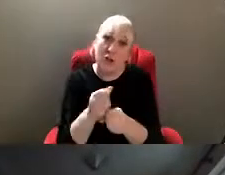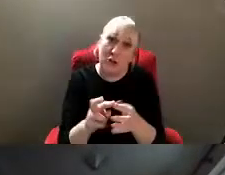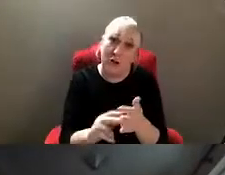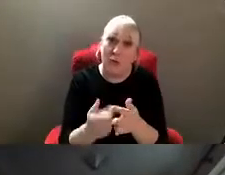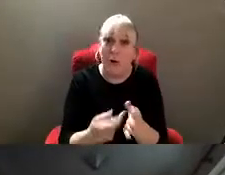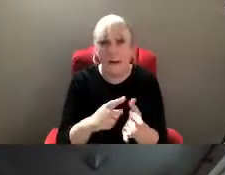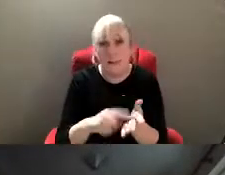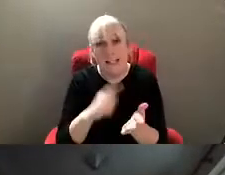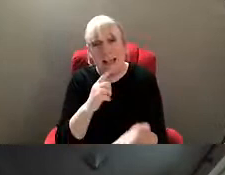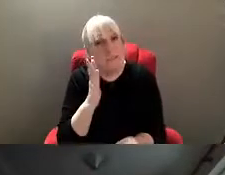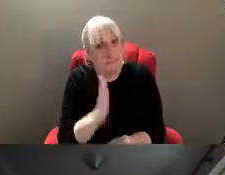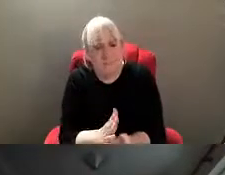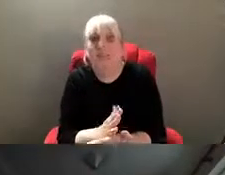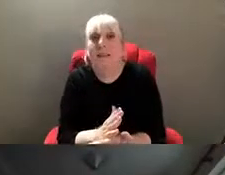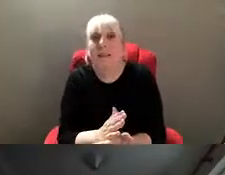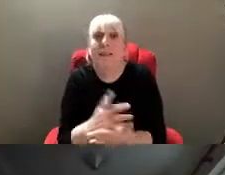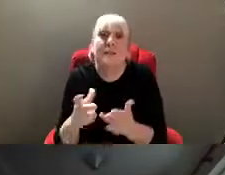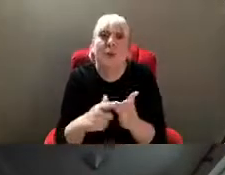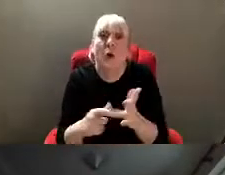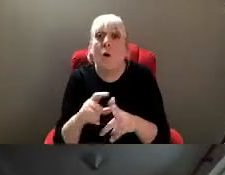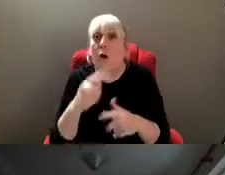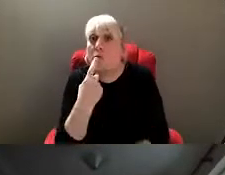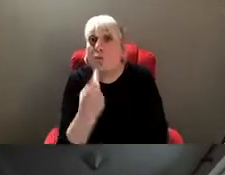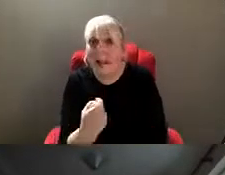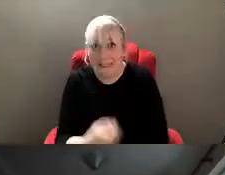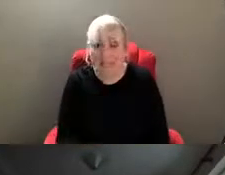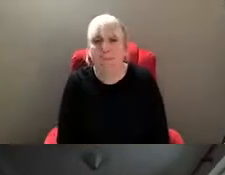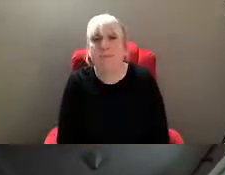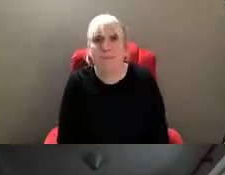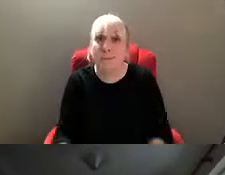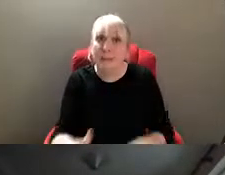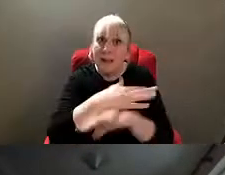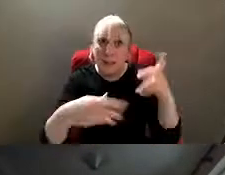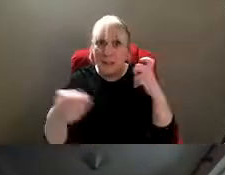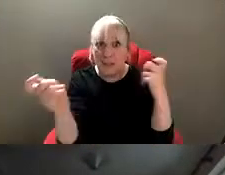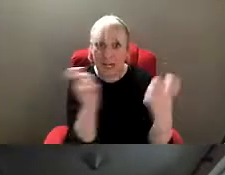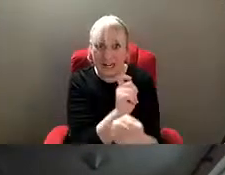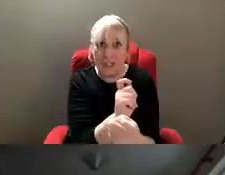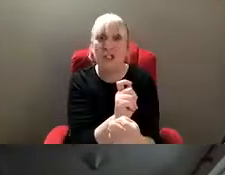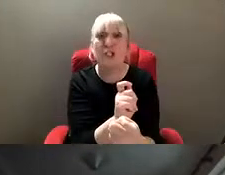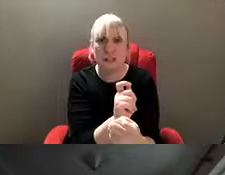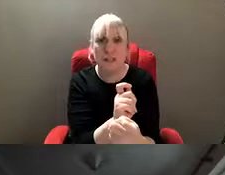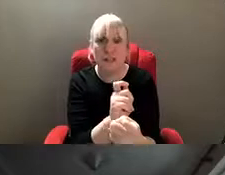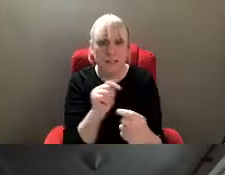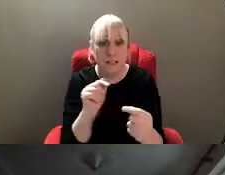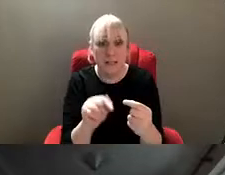that there is no going back that where climate change is concerned we've reached a stage where